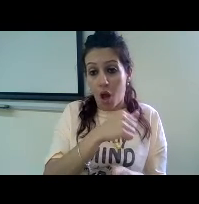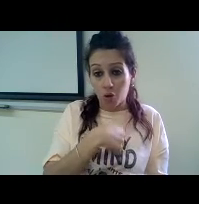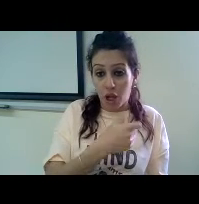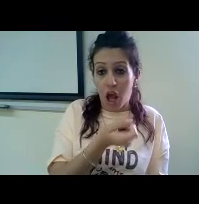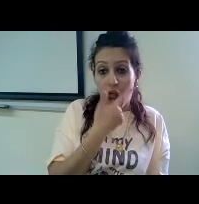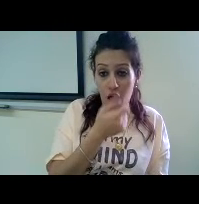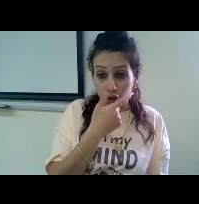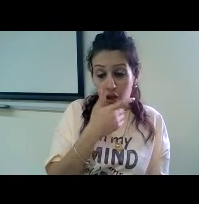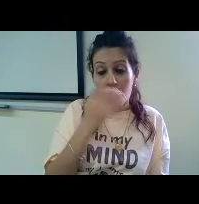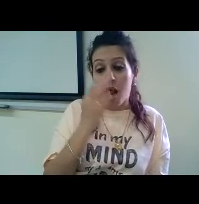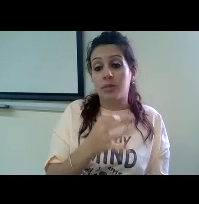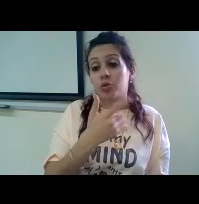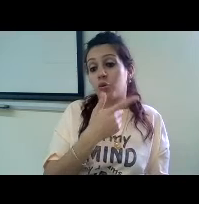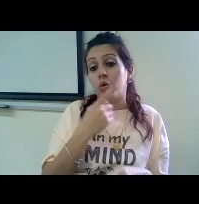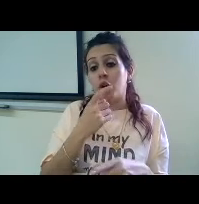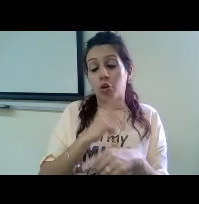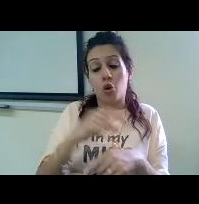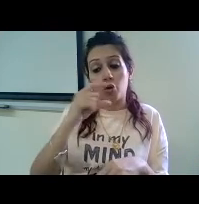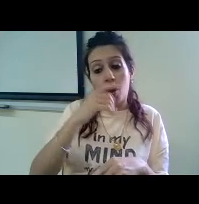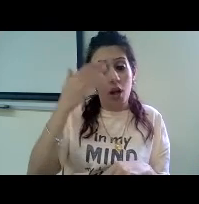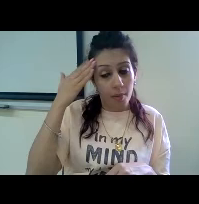He should provide a strategy that